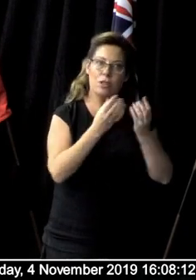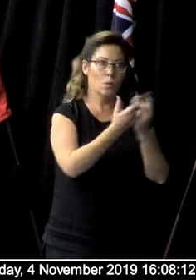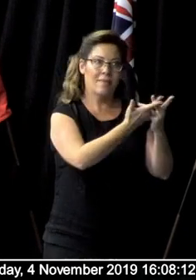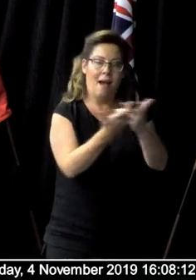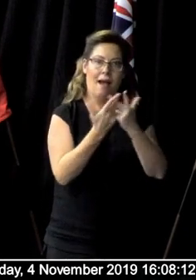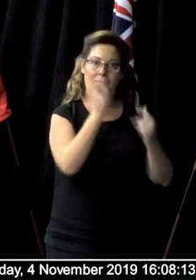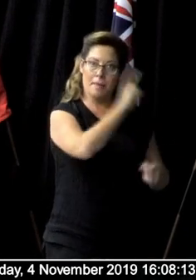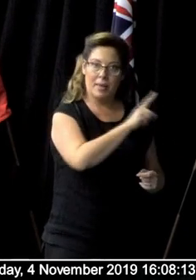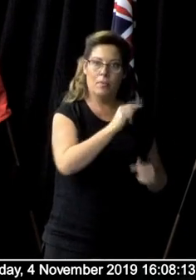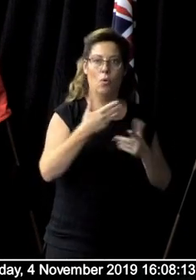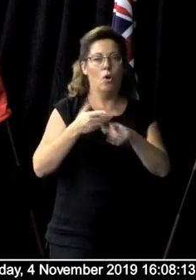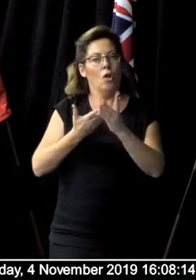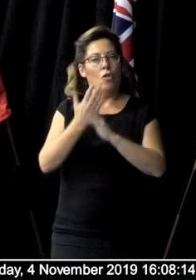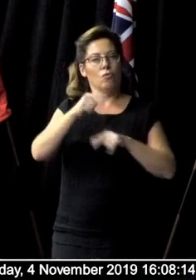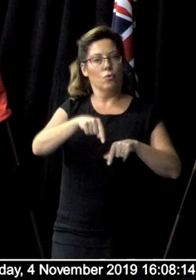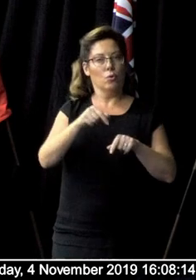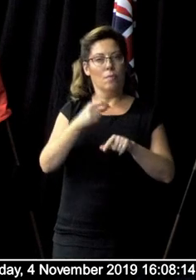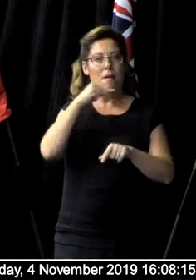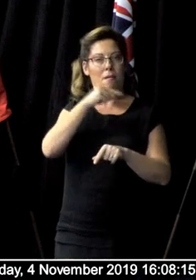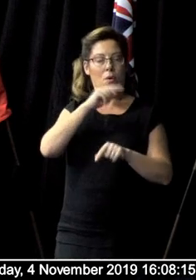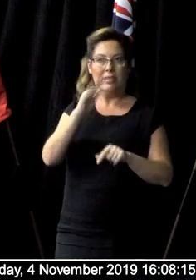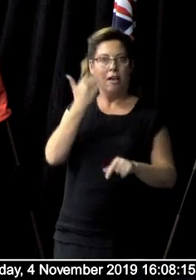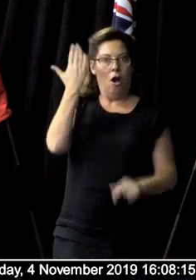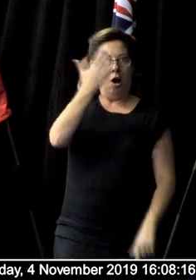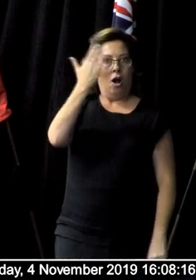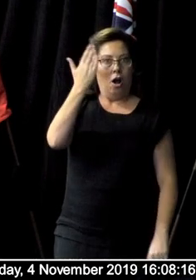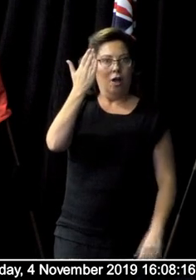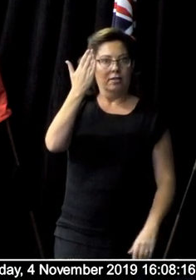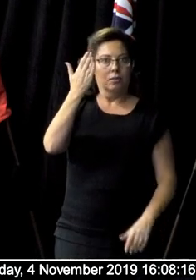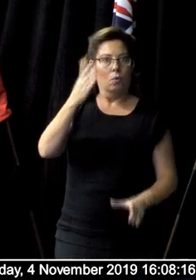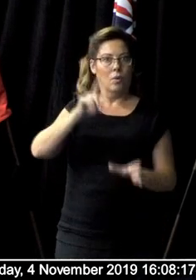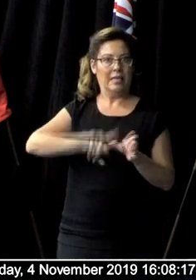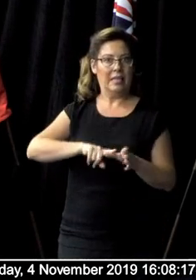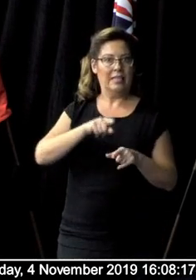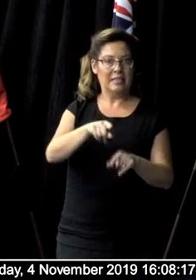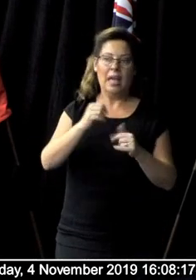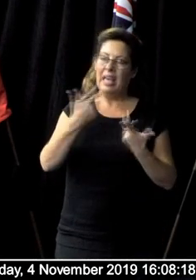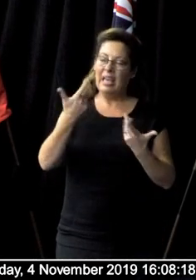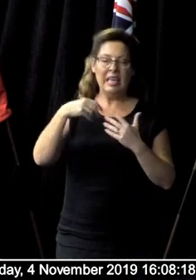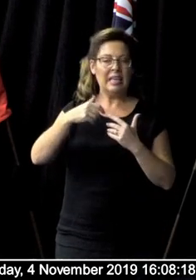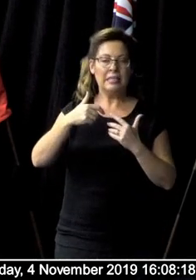wellbeing going downhill and he wasn’t welcome, certainly that temptation was